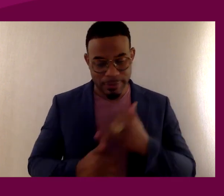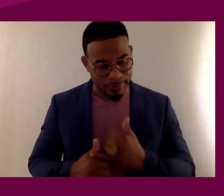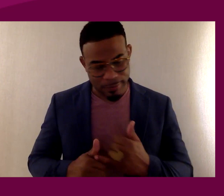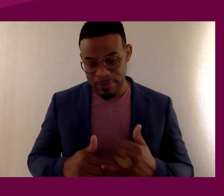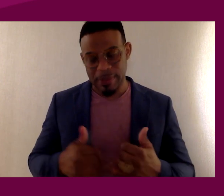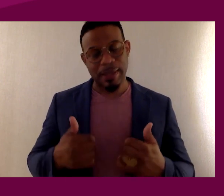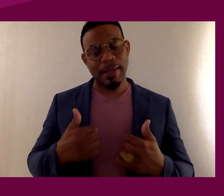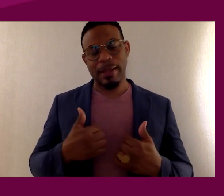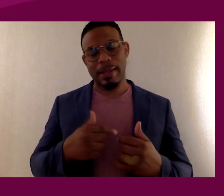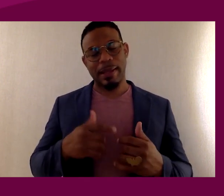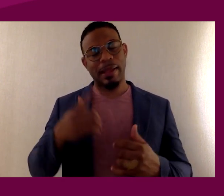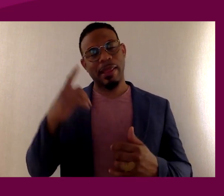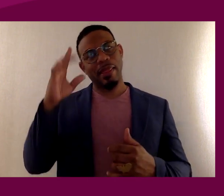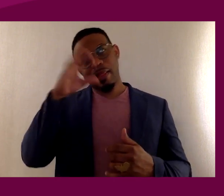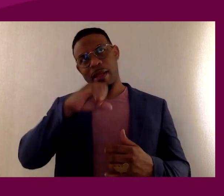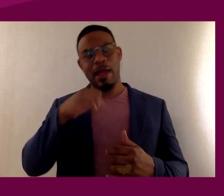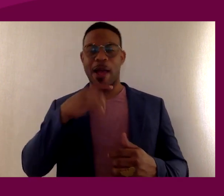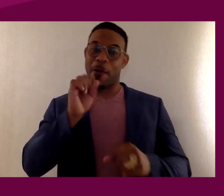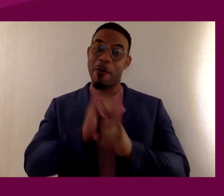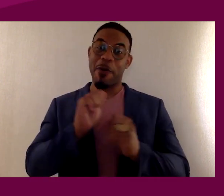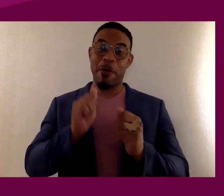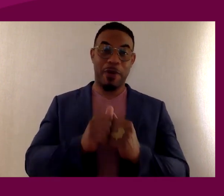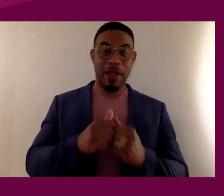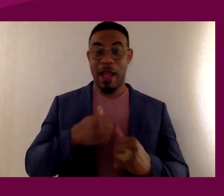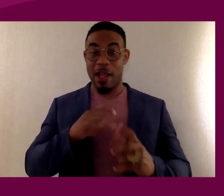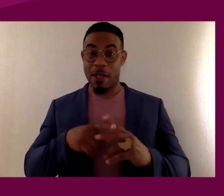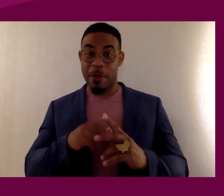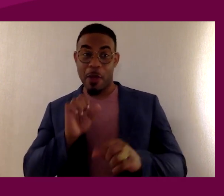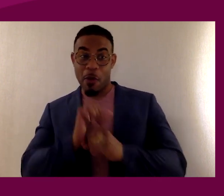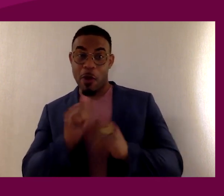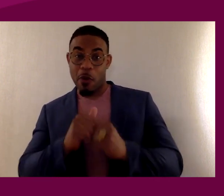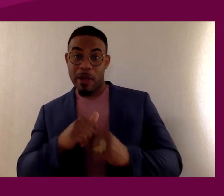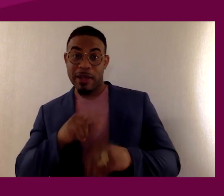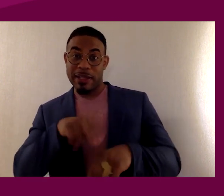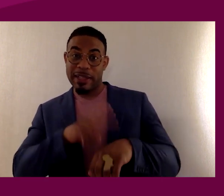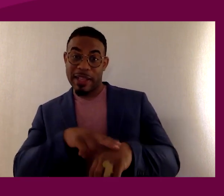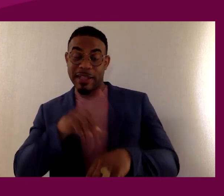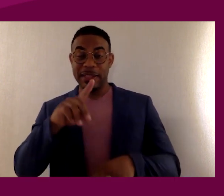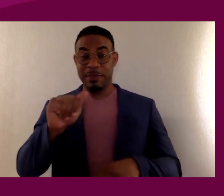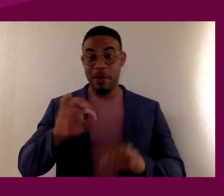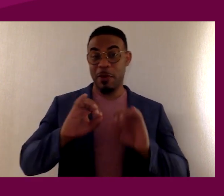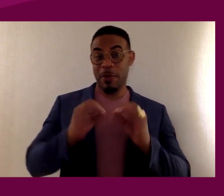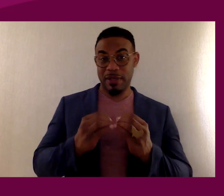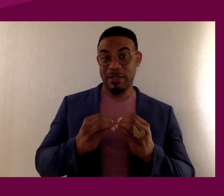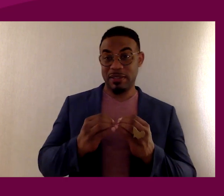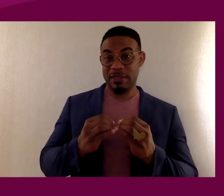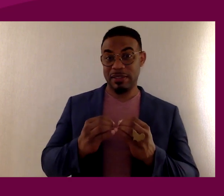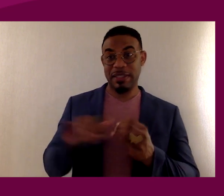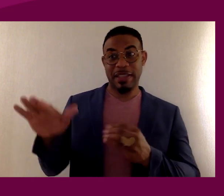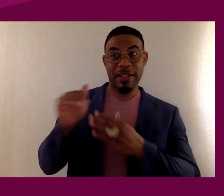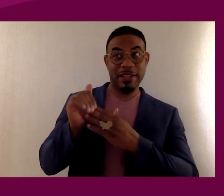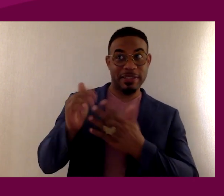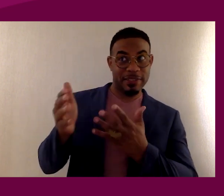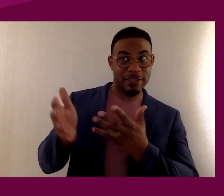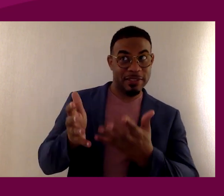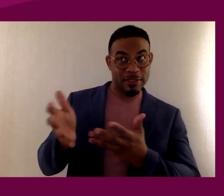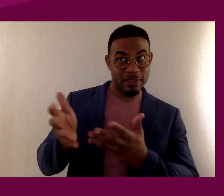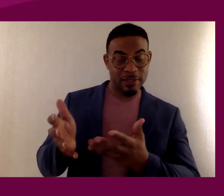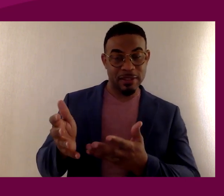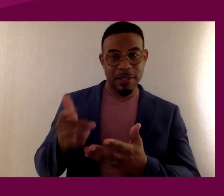and I made a big mistake. I started by working with the National Disability Organization with